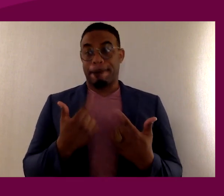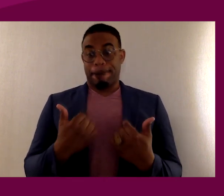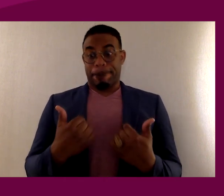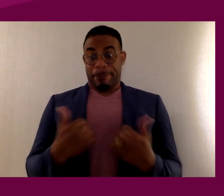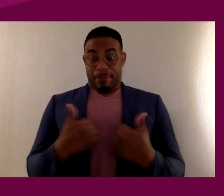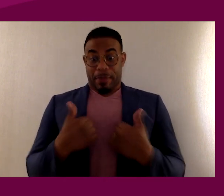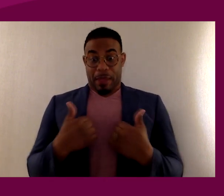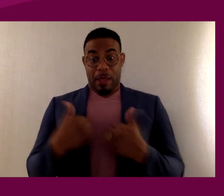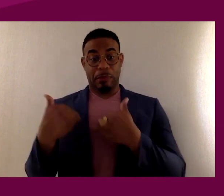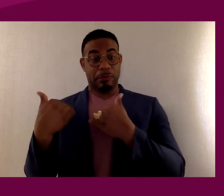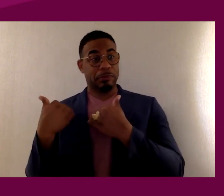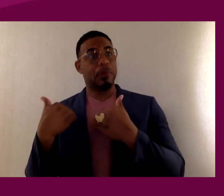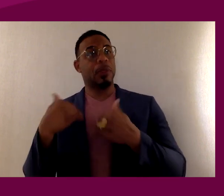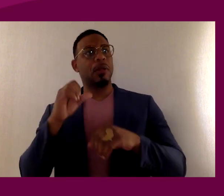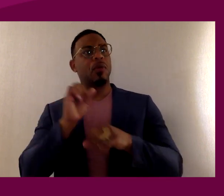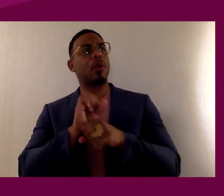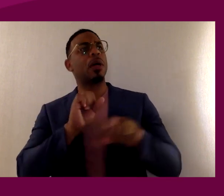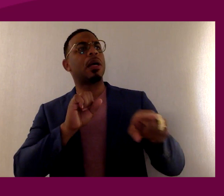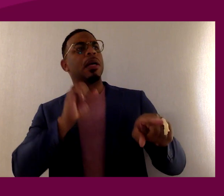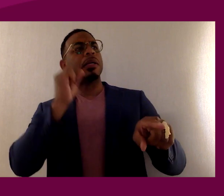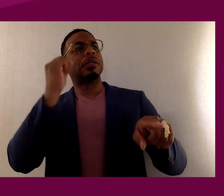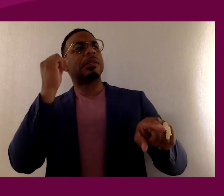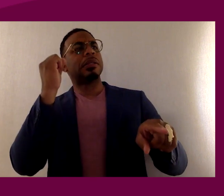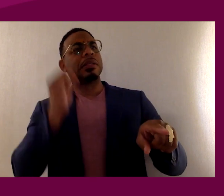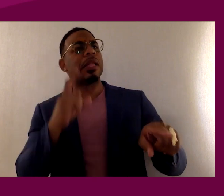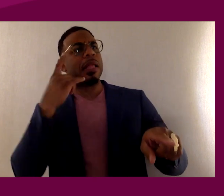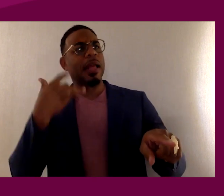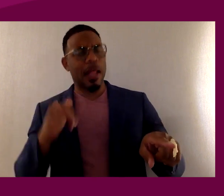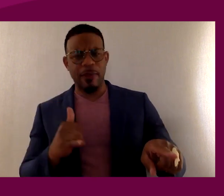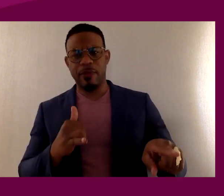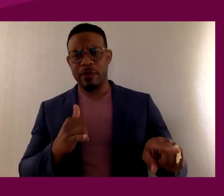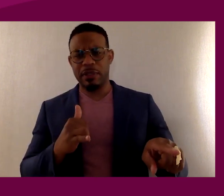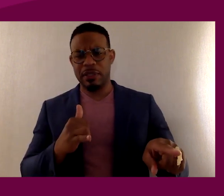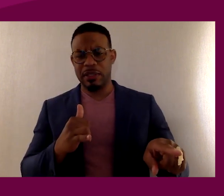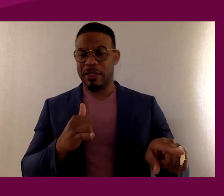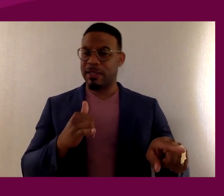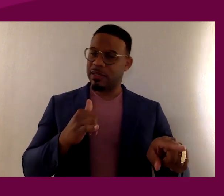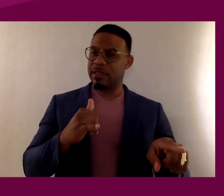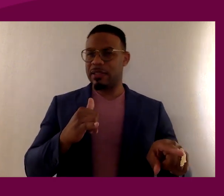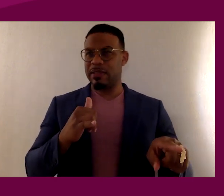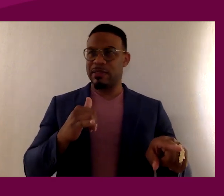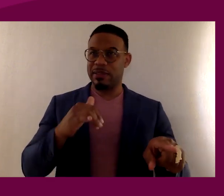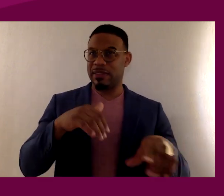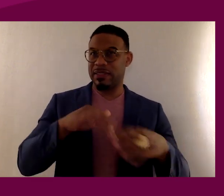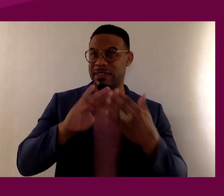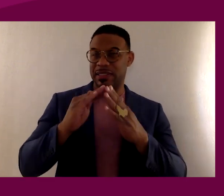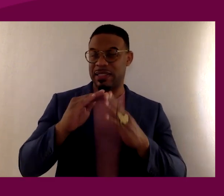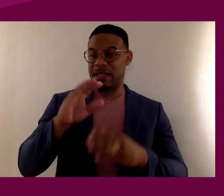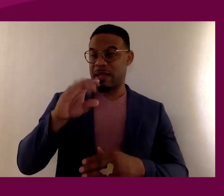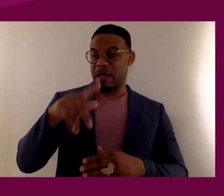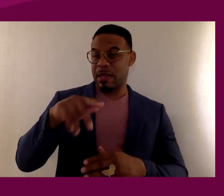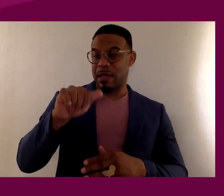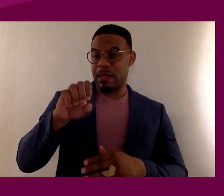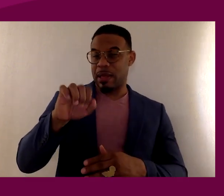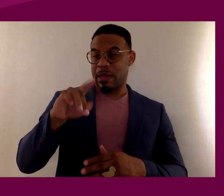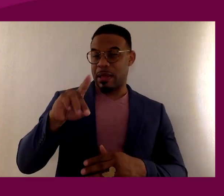Center for Independent Living. And I was living in Southern California in the city of Pasadena.